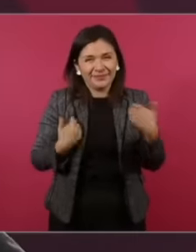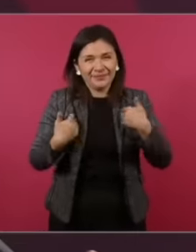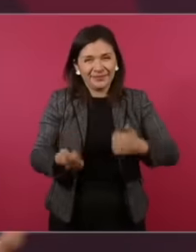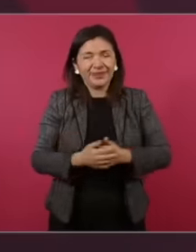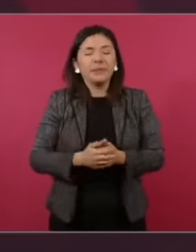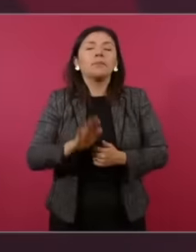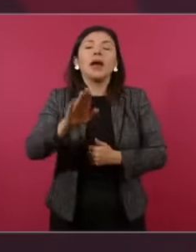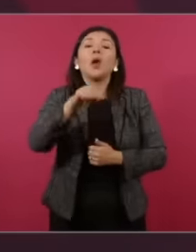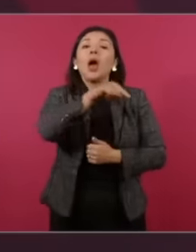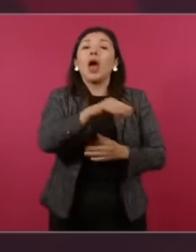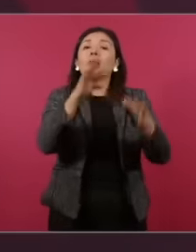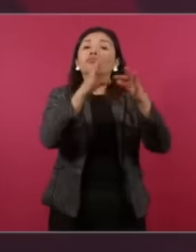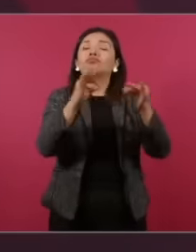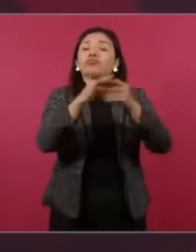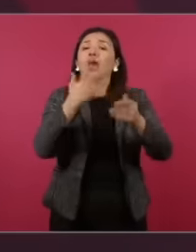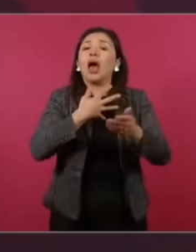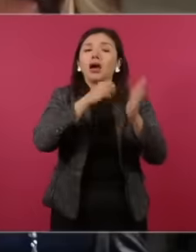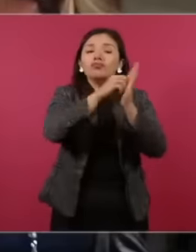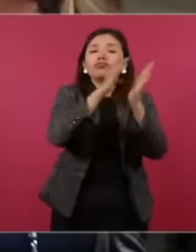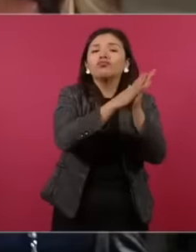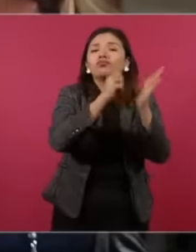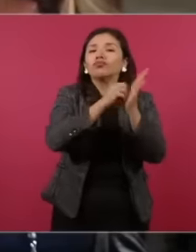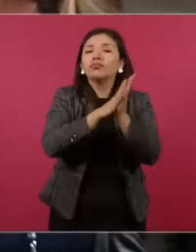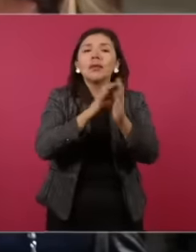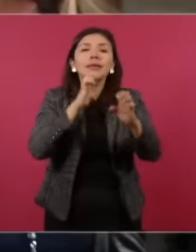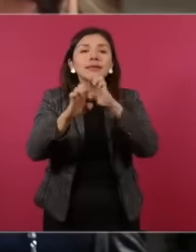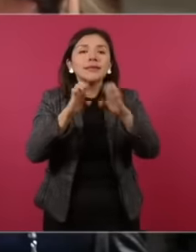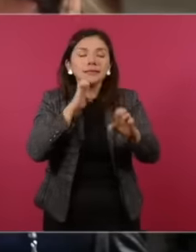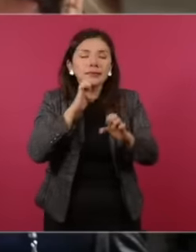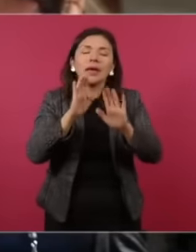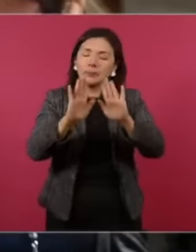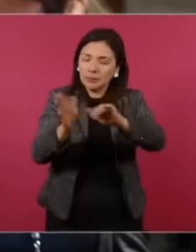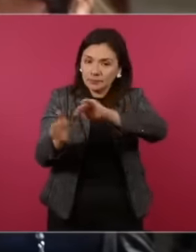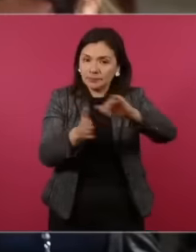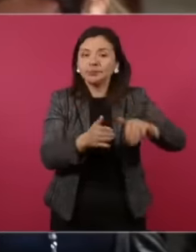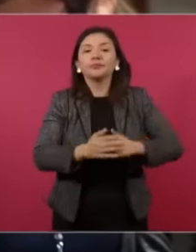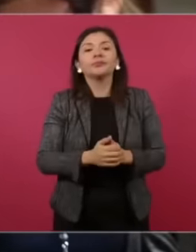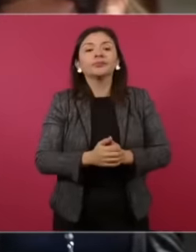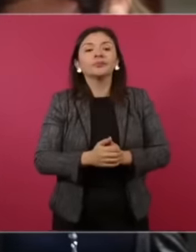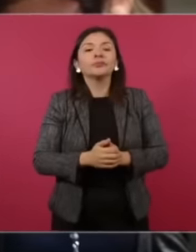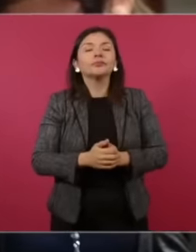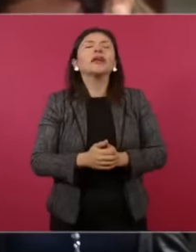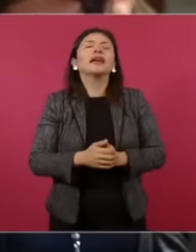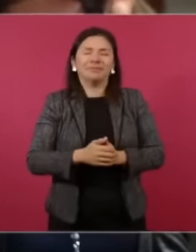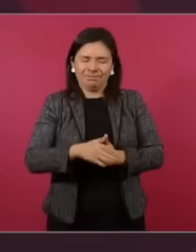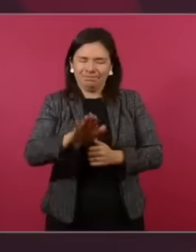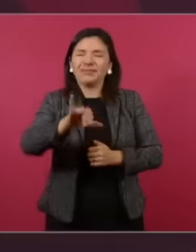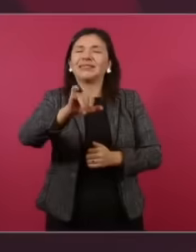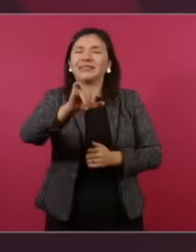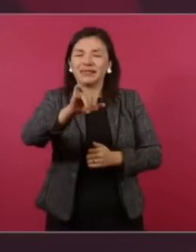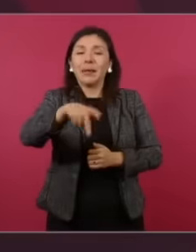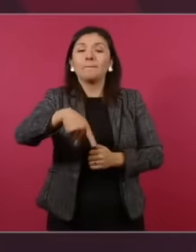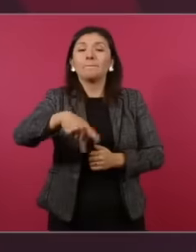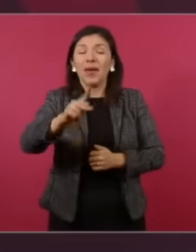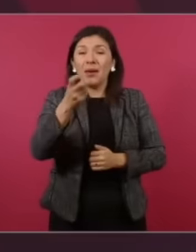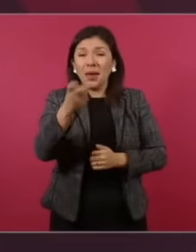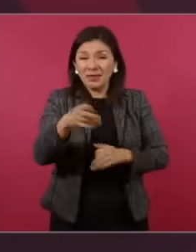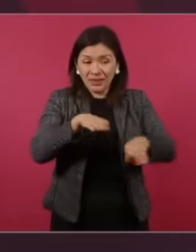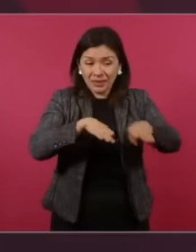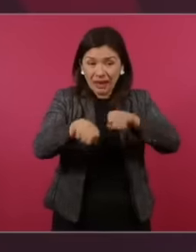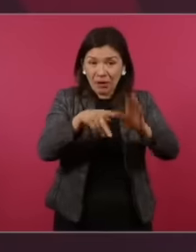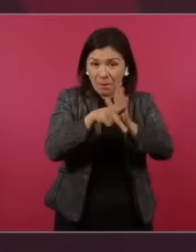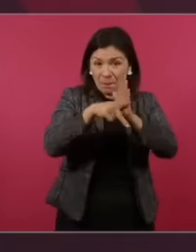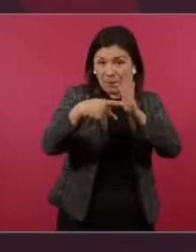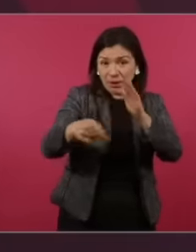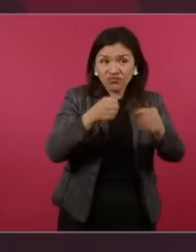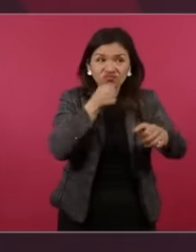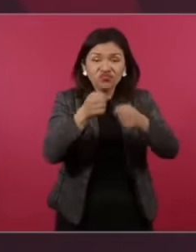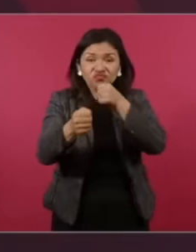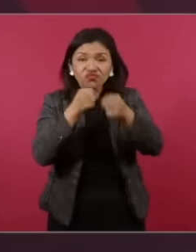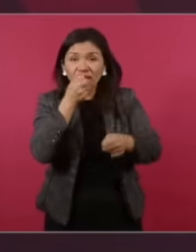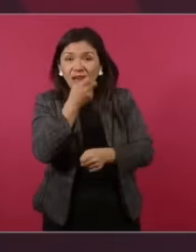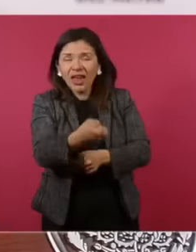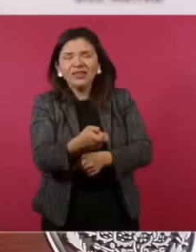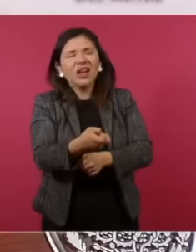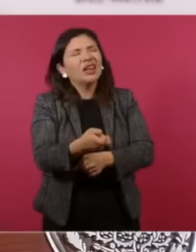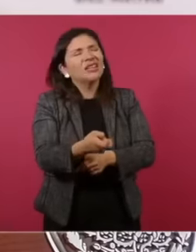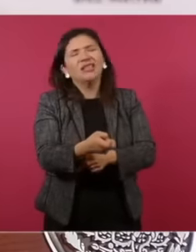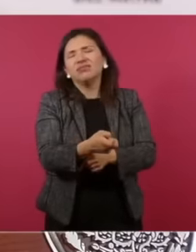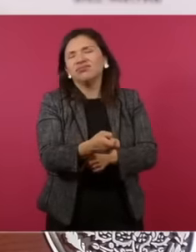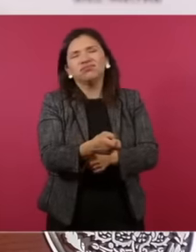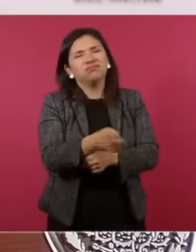are interviews, I understand, president, but look at one thing, but that journalism is disastrous